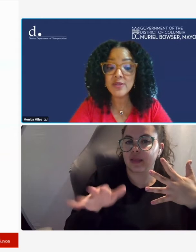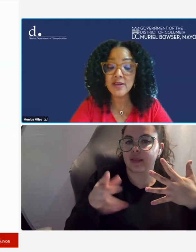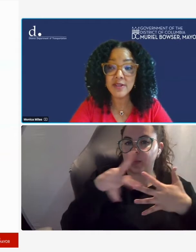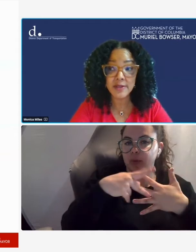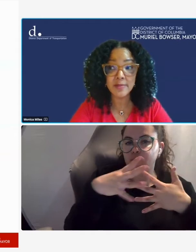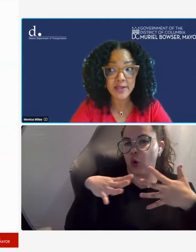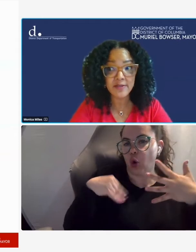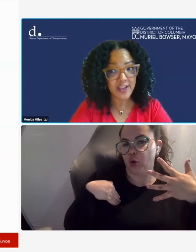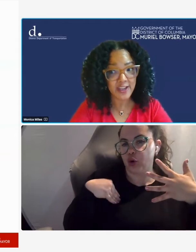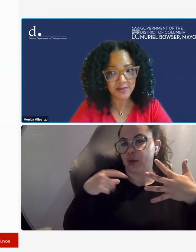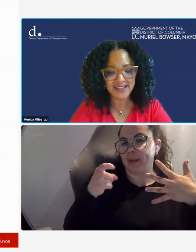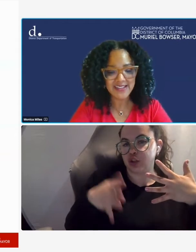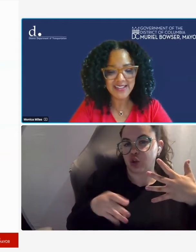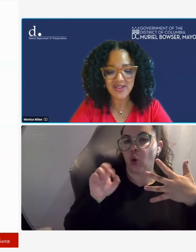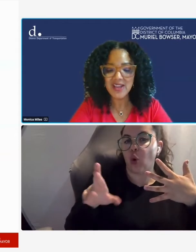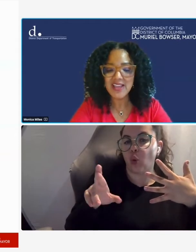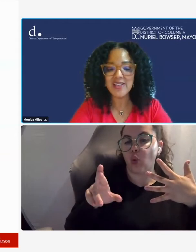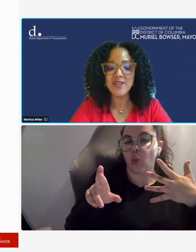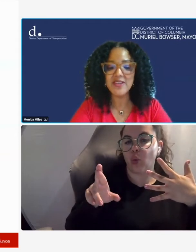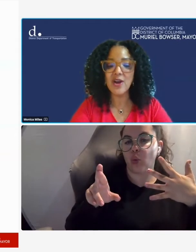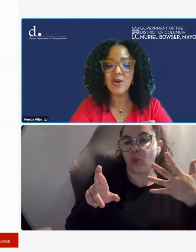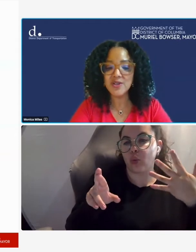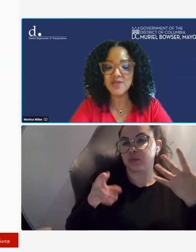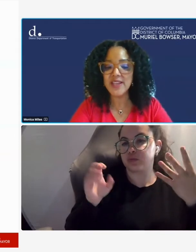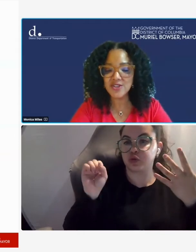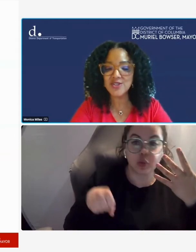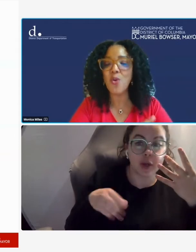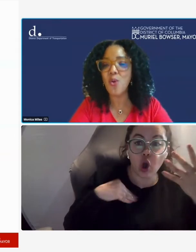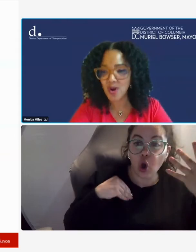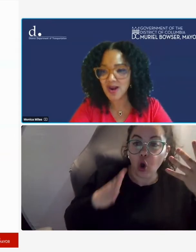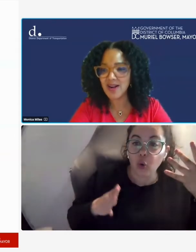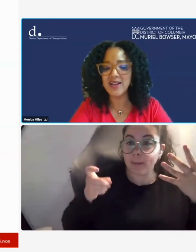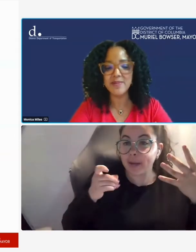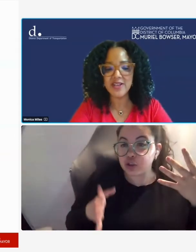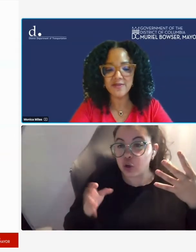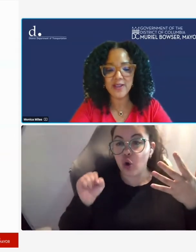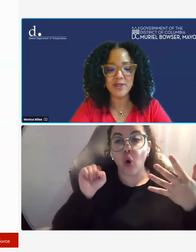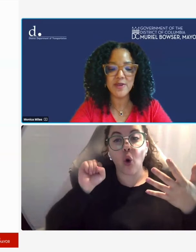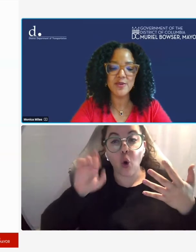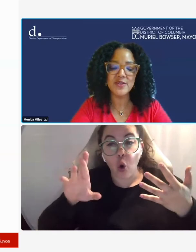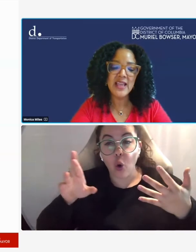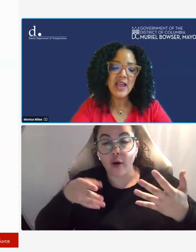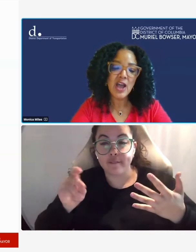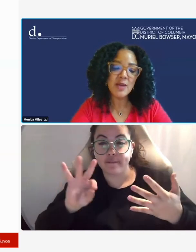of their immediate families so it could be the owners managers or immediate family members or